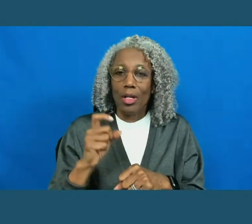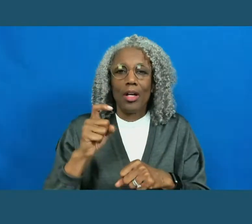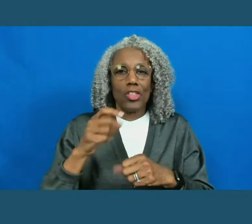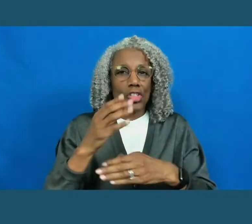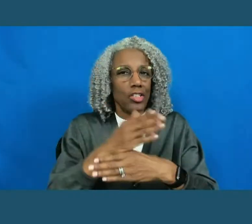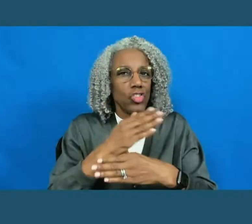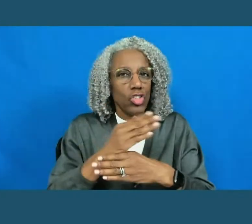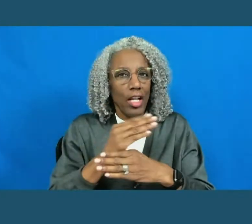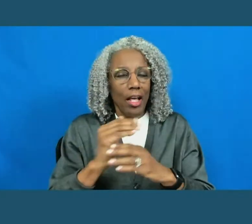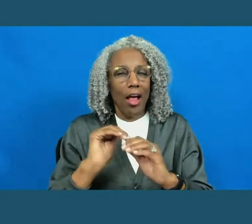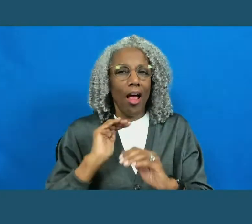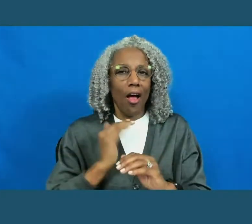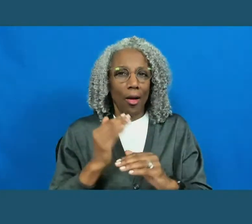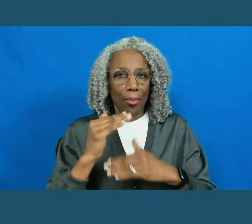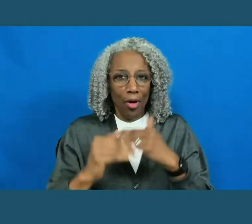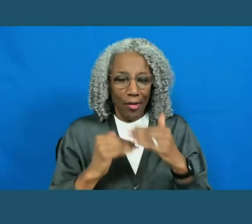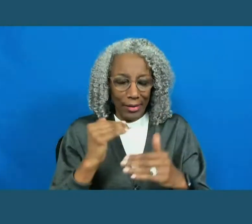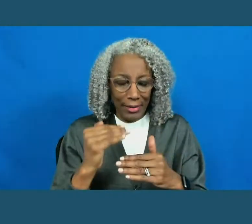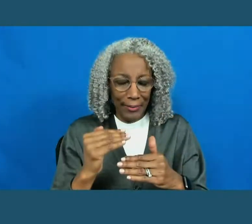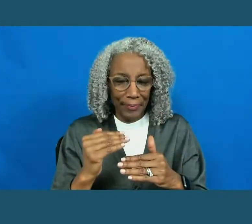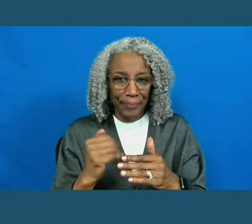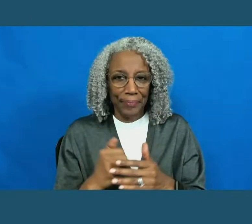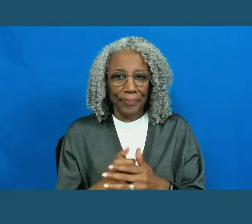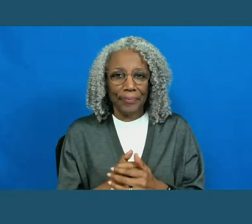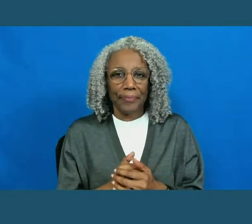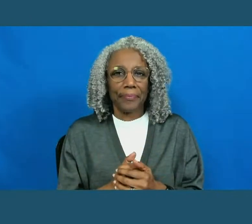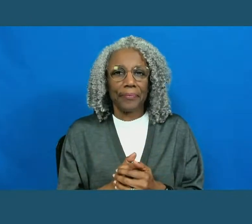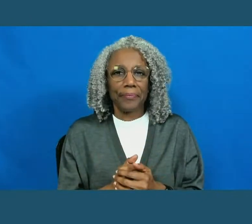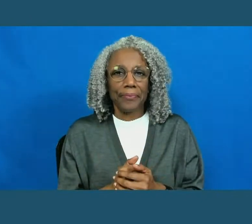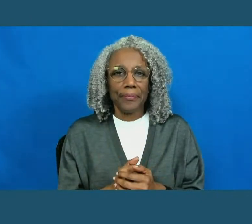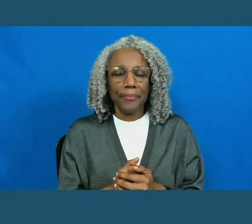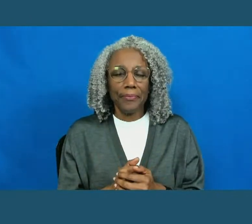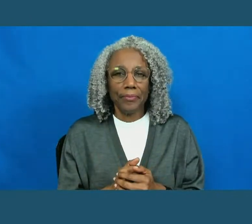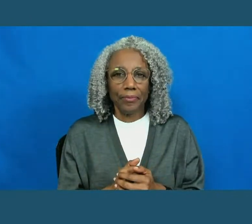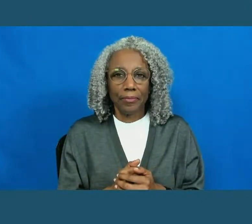work that we do do, um, to share